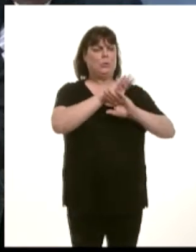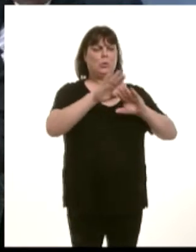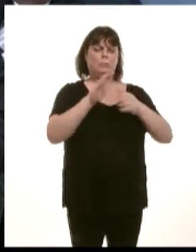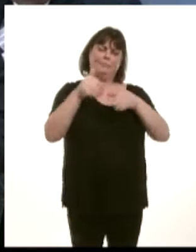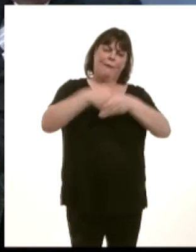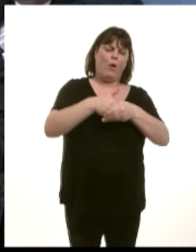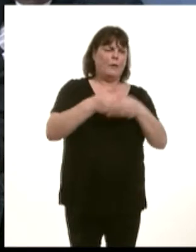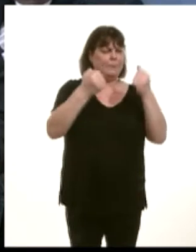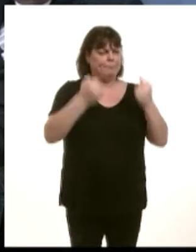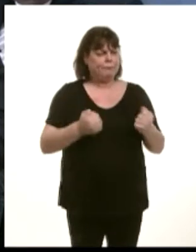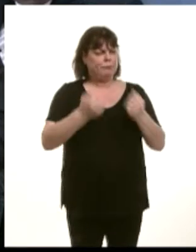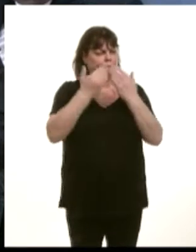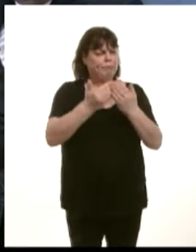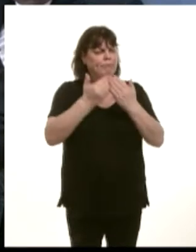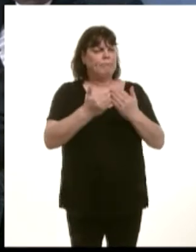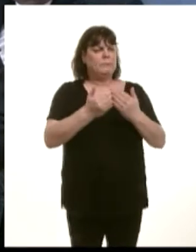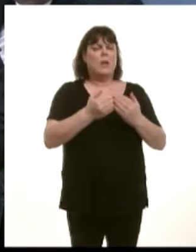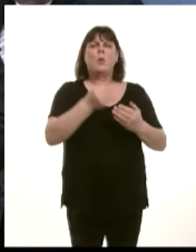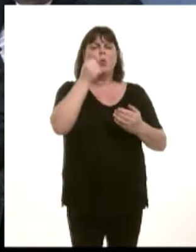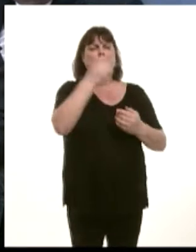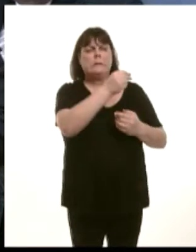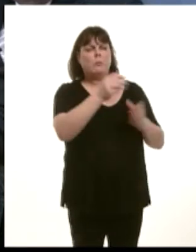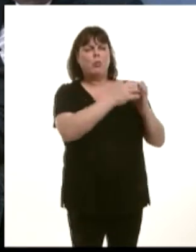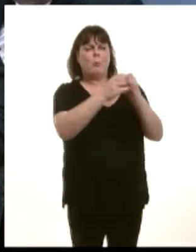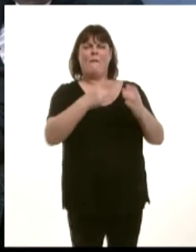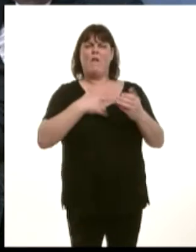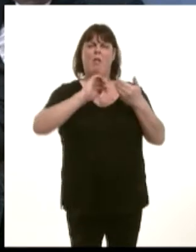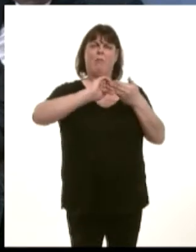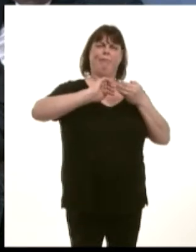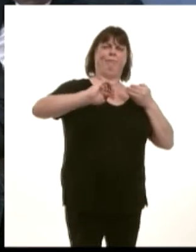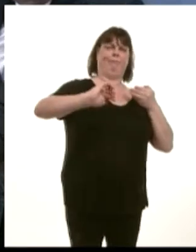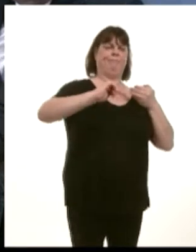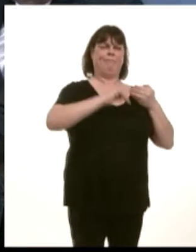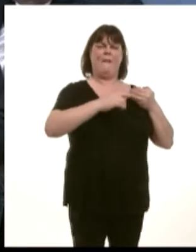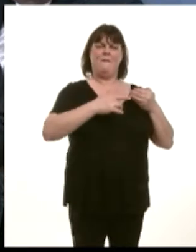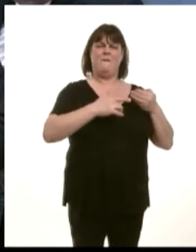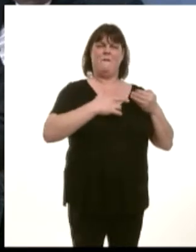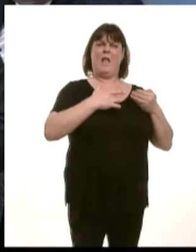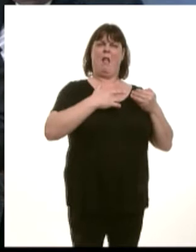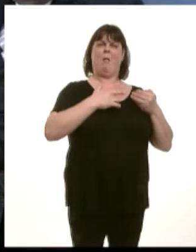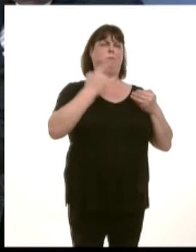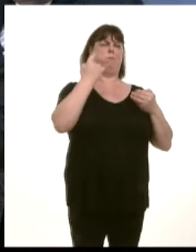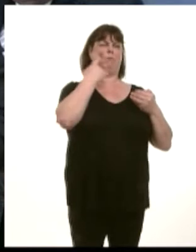why people feel so marginalised in society that they do feel seduced by the radicalisation